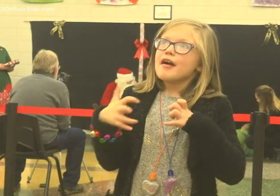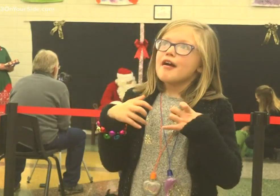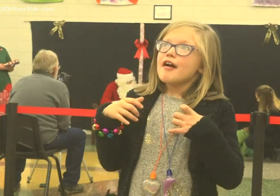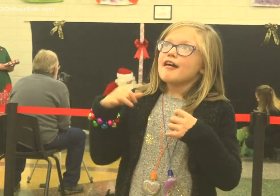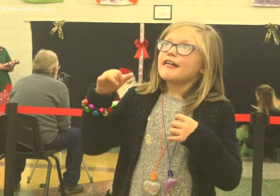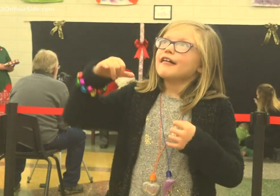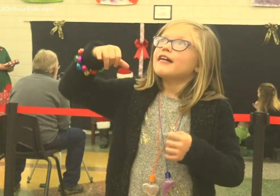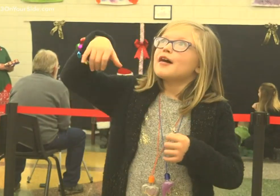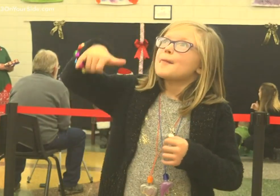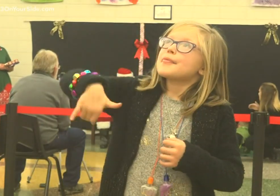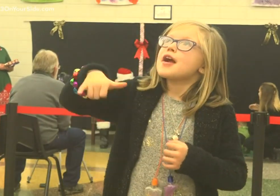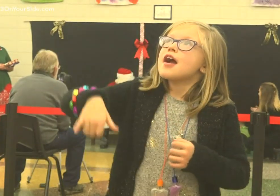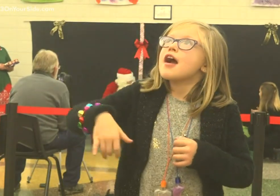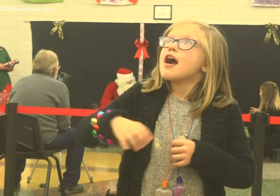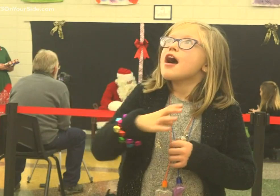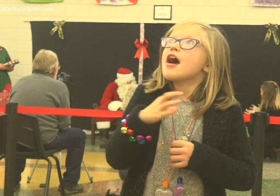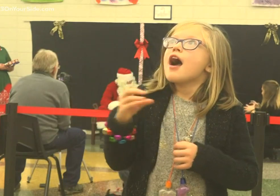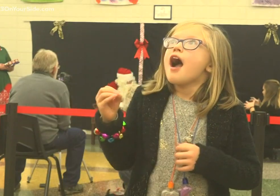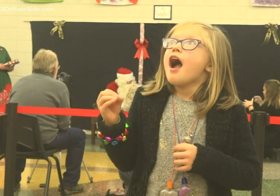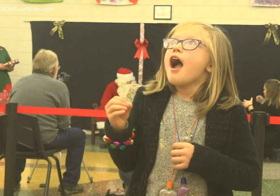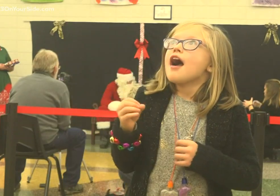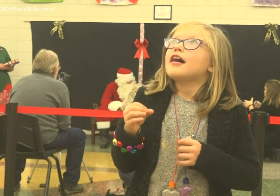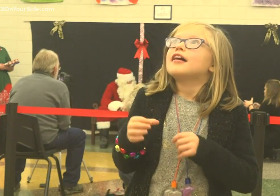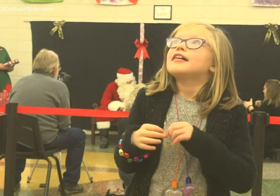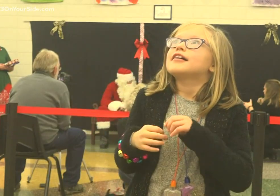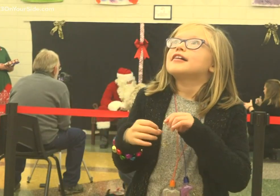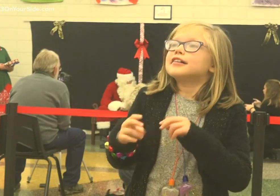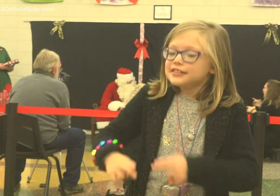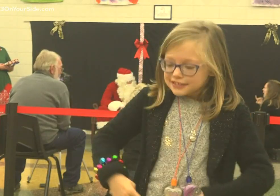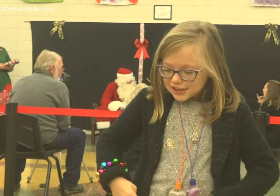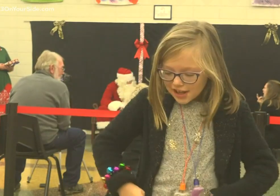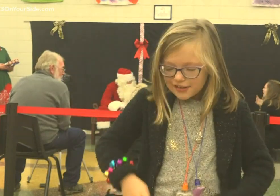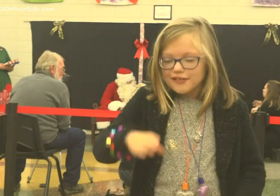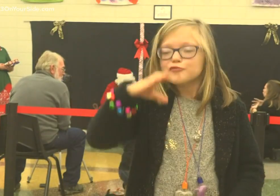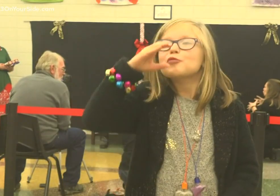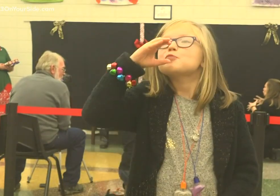ARE DEAF AND HARD OF HEARING TO FIND OUT EXACTLY WHAT THEY WANTED FOR CHRISTMAS ARE DEAF AND HARD OF HEARING TO FIND OUT EXACTLY WHAT THEY WANTED FOR CHRISTMAS 4@SHE ARE DEAF AND HARD OF HEARING TO FIND OUT EXACTLY WHAT THEY WANTED FOR CHRISTMAS 4@SHE ASKE FIND OUT EXACTLY WHAT THEY WANTED FOR CHRISTMAS 4@SHE ASKE FIND OUT EXACTLY WHAT THEY WANTED FOR CHRISTMAS 4@SHE ASKE ME FIND OUT EXACTLY WHAT THEY WANTED FOR CHRISTMAS 4@SHE ASKE ME WHAT FIND OUT EXACTLY WHAT THEY WANTED FOR CHRISTMAS 4@SHE ASKE ME WHAT I FIND OUT EXACTLY WHAT THEY WANTED FOR CHRISTMAS 4@SHE ASKE ME WHAT I WANT4@ED FIND OUT EXACTLY WHAT THEY WANTED FOR CHRISTMAS 4@SHE ASKE ME WHAT I WANT4@ED FOR